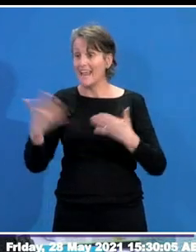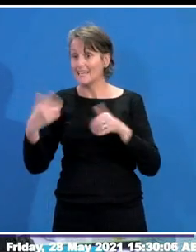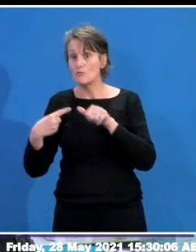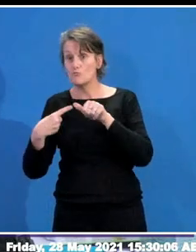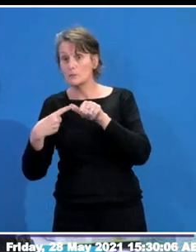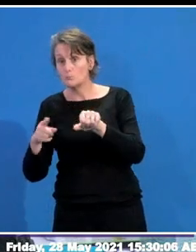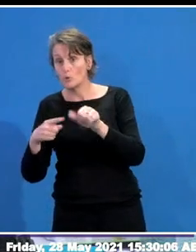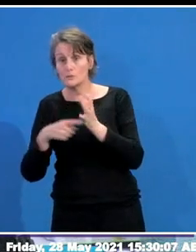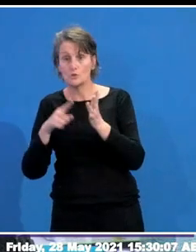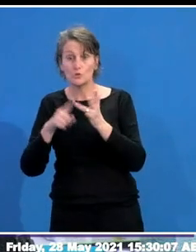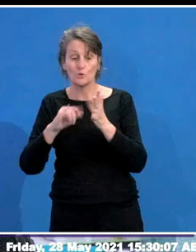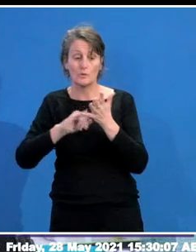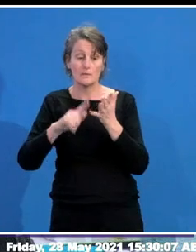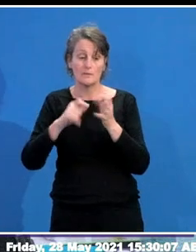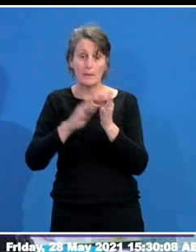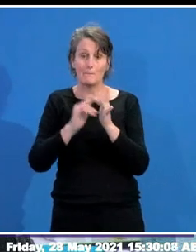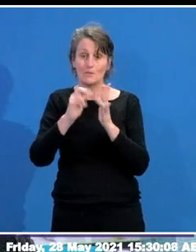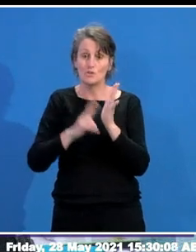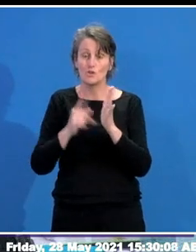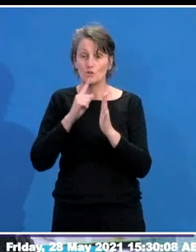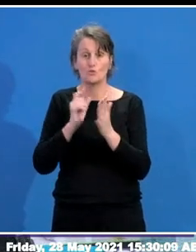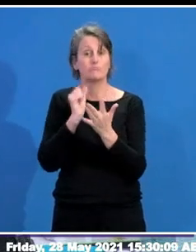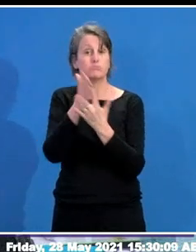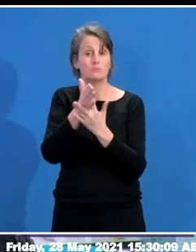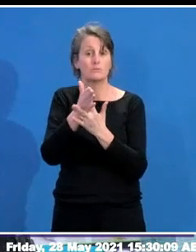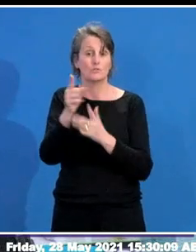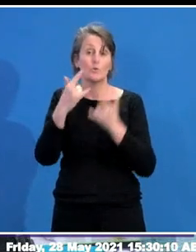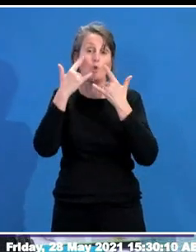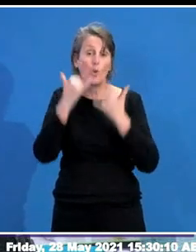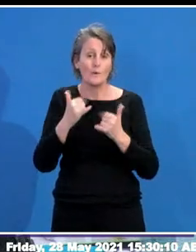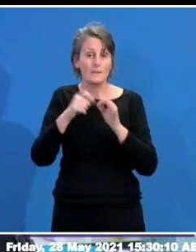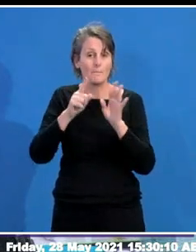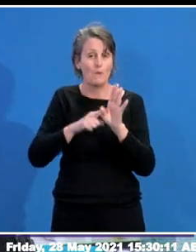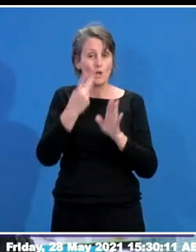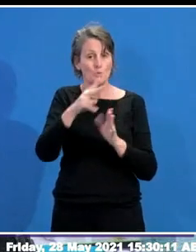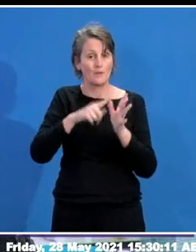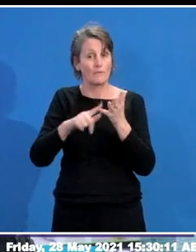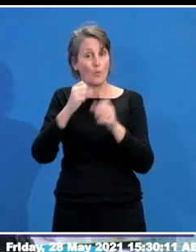sent to the Office of the Solicitor Assisting by 20 August 2021.